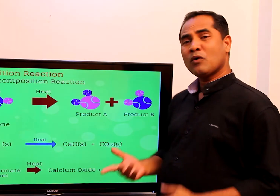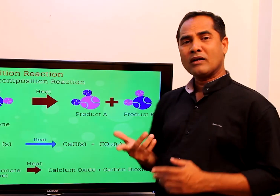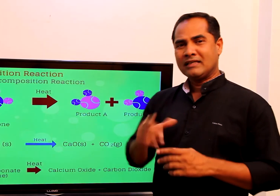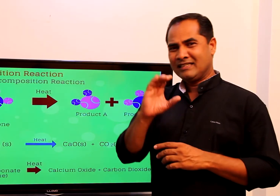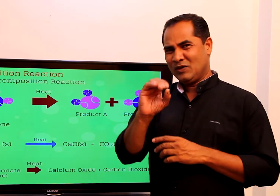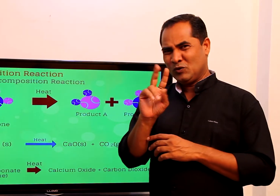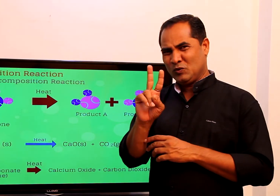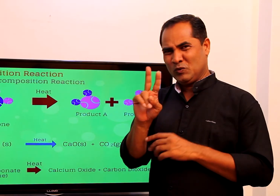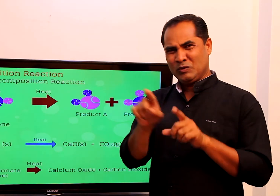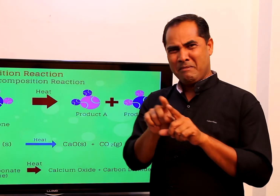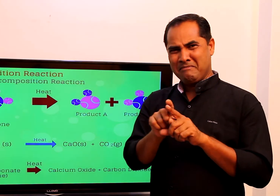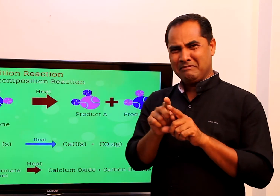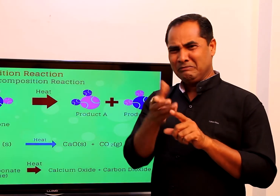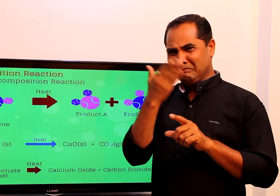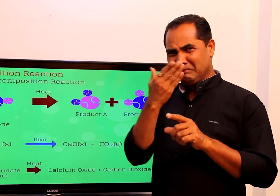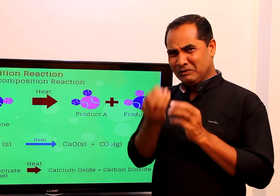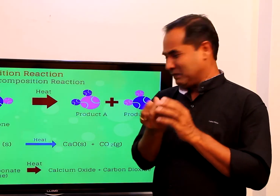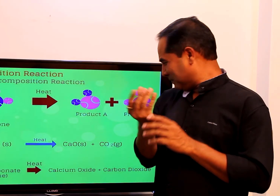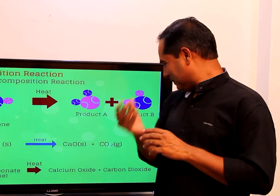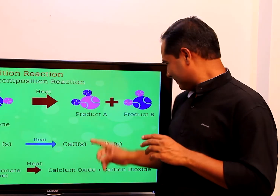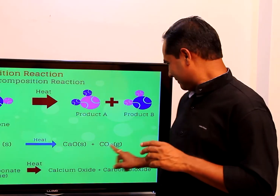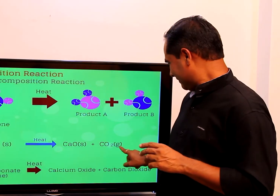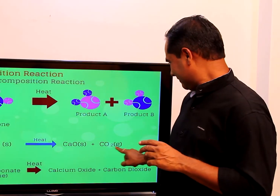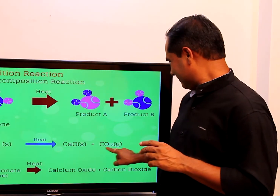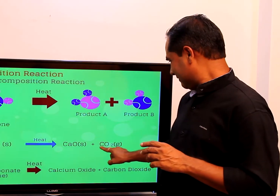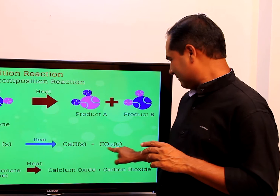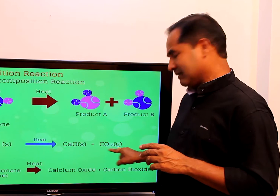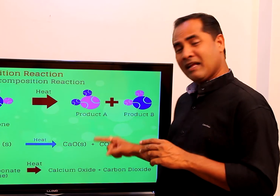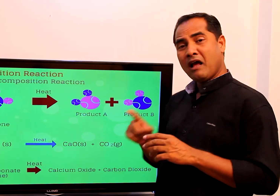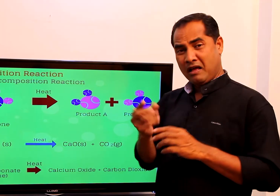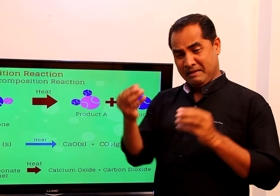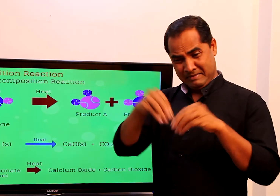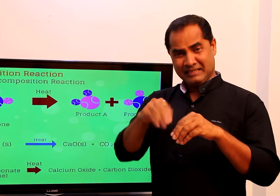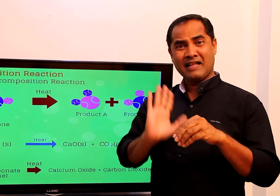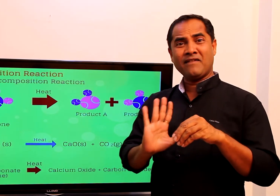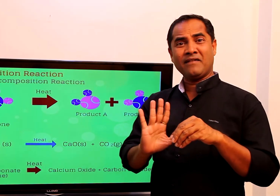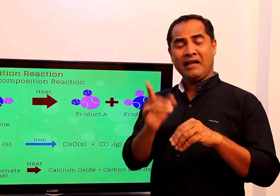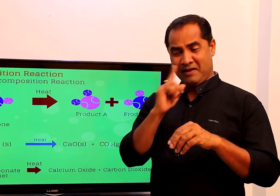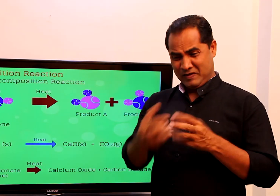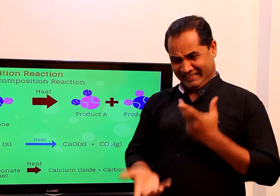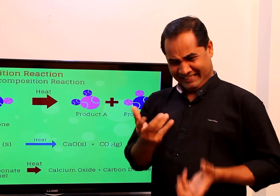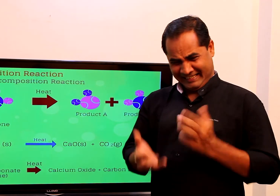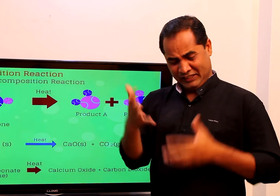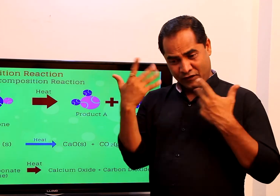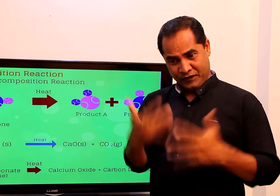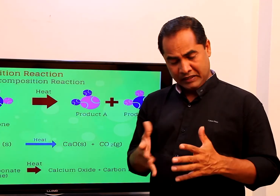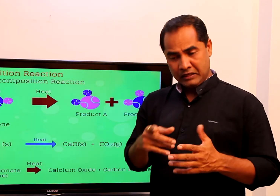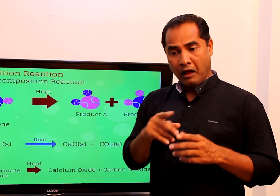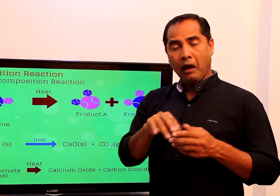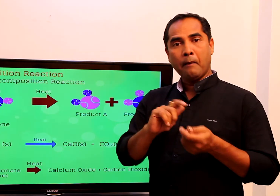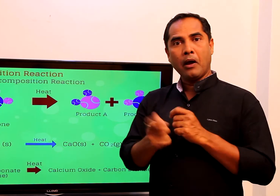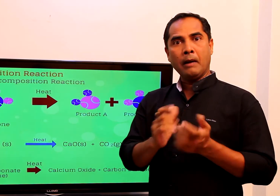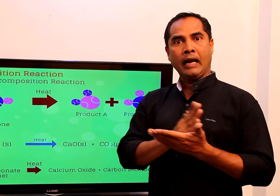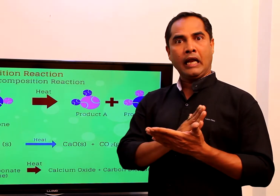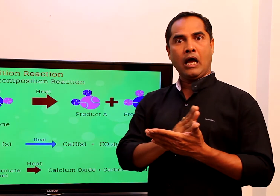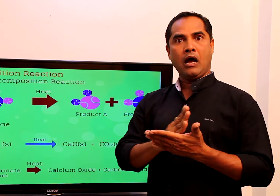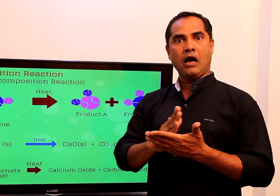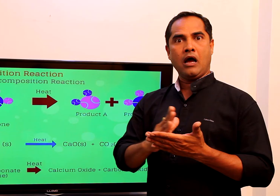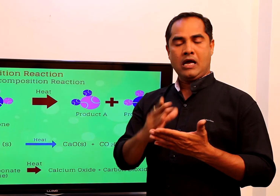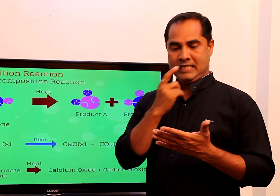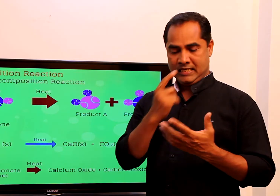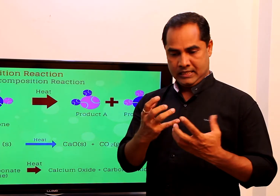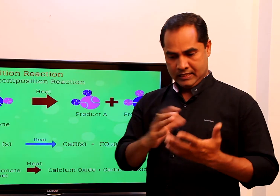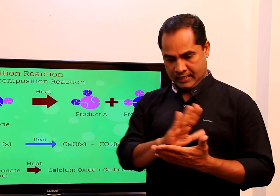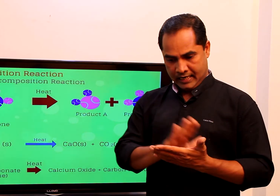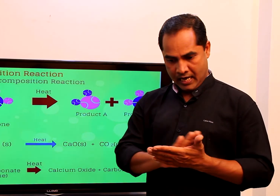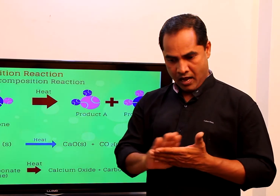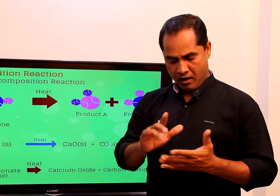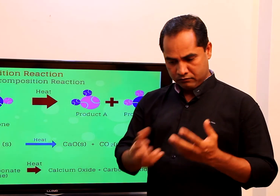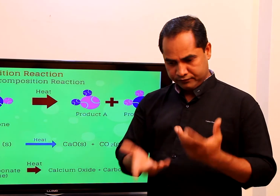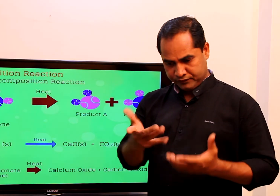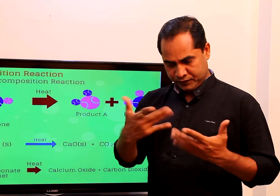one is carbon dioxide. So after you heat limestone, you would also notice a color